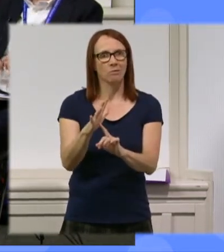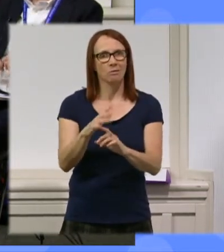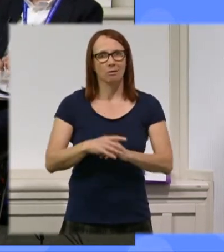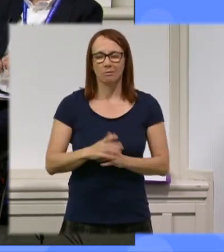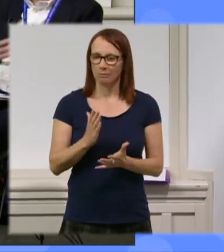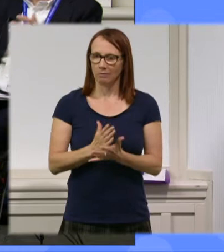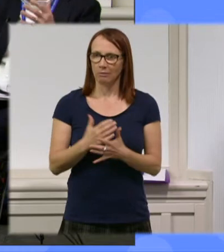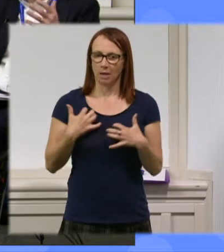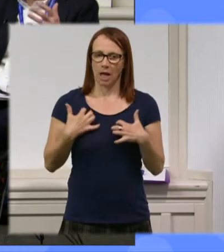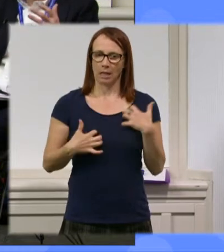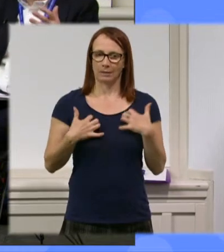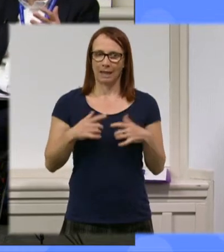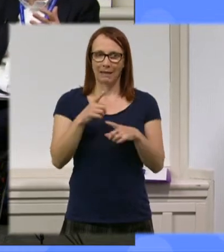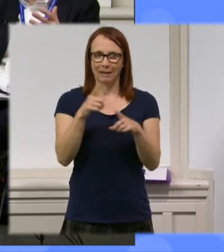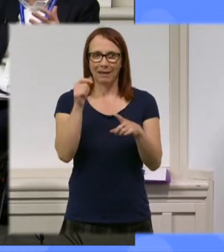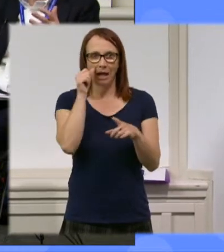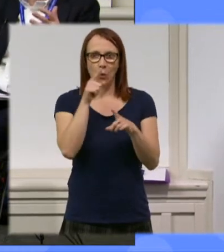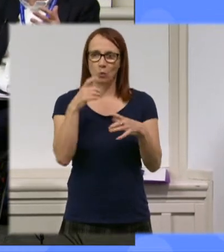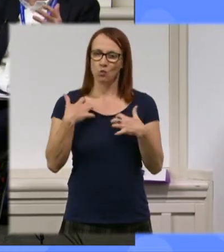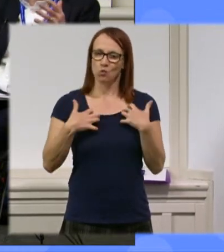exciting I know you're looking forward to it from some of the discussions last